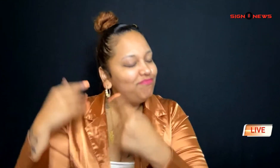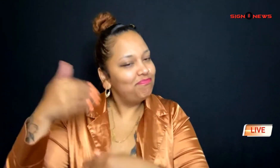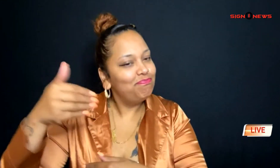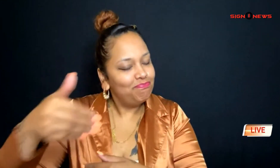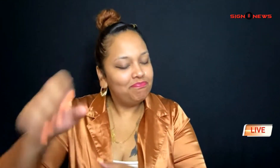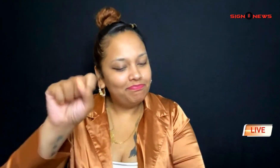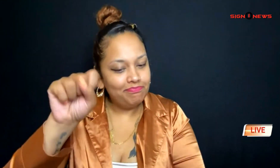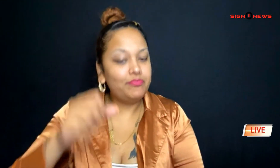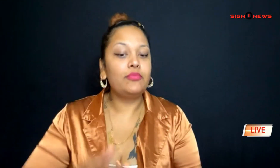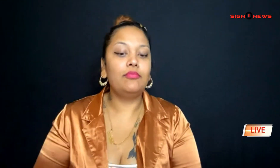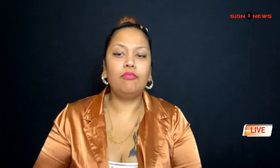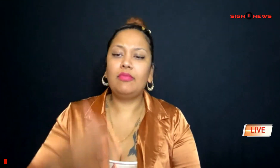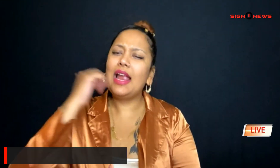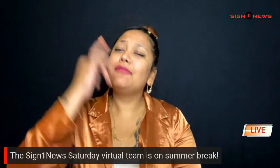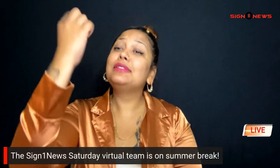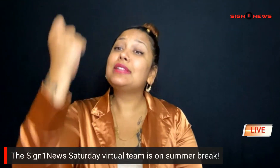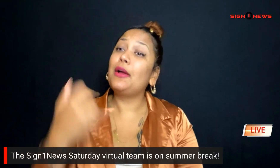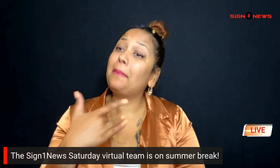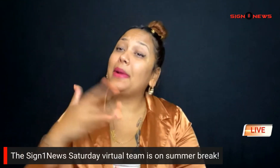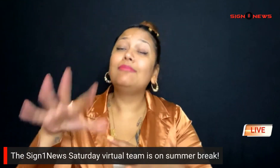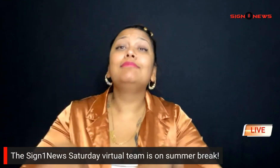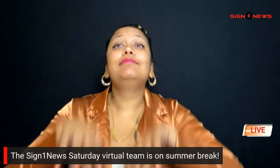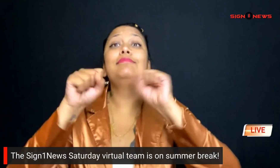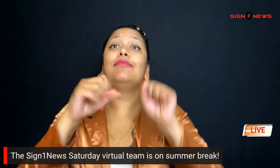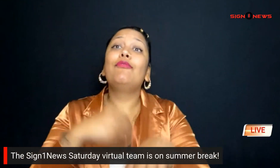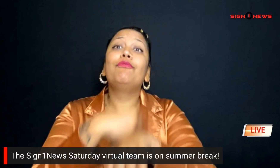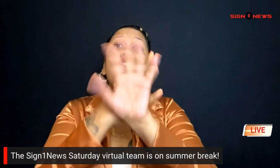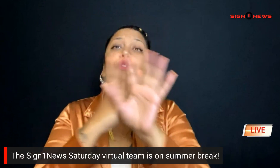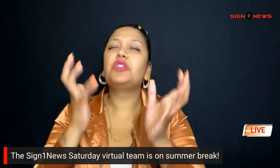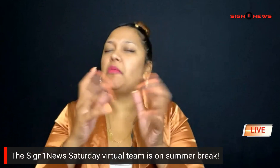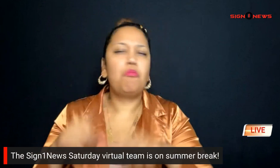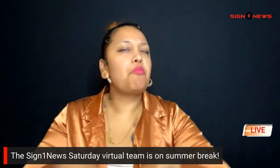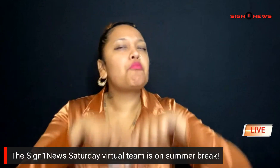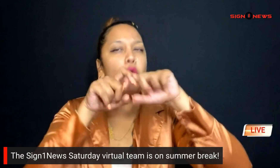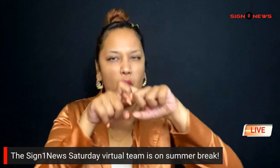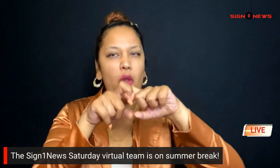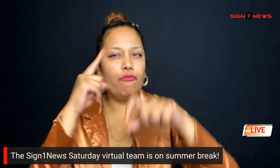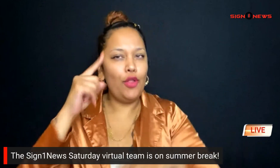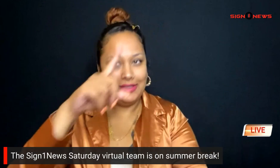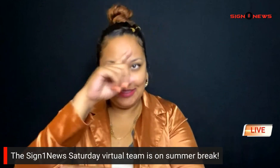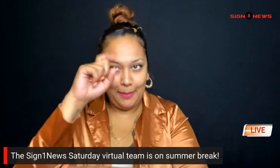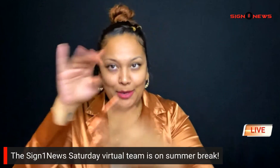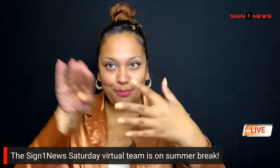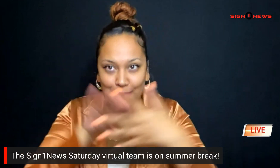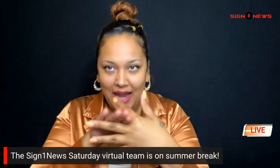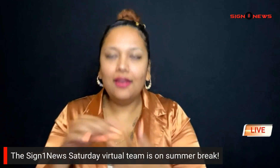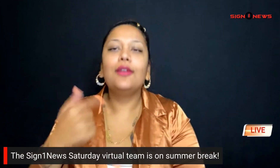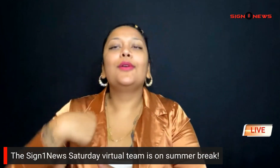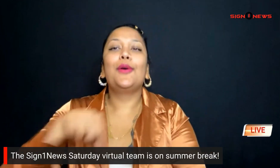the Sign1News Saturday virtual show is taking a break for the summer and we will see you